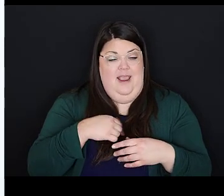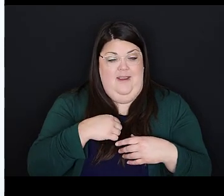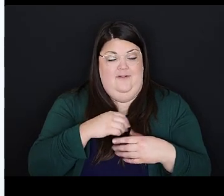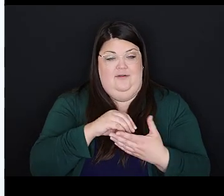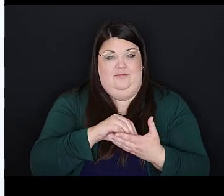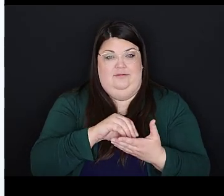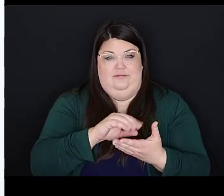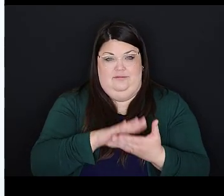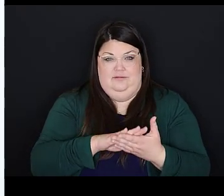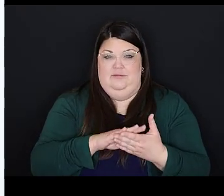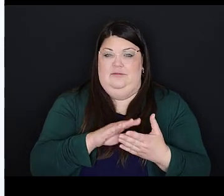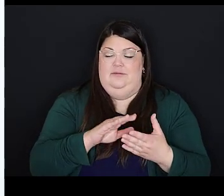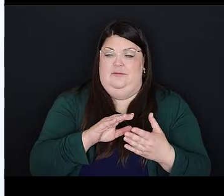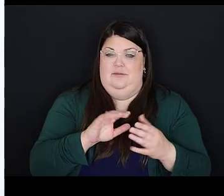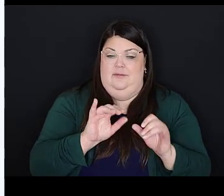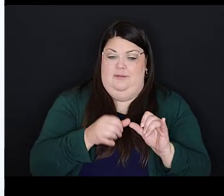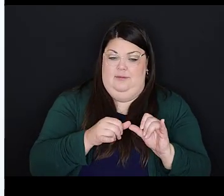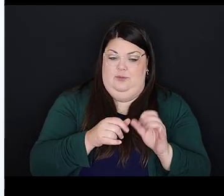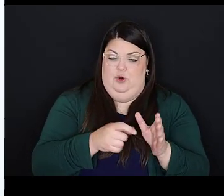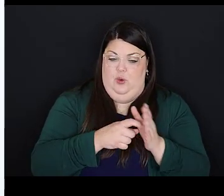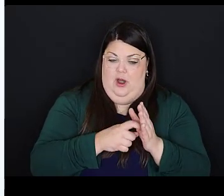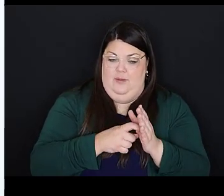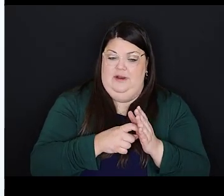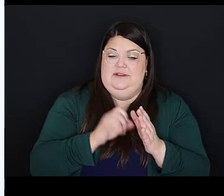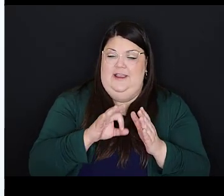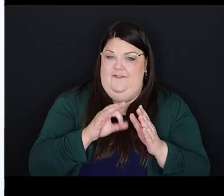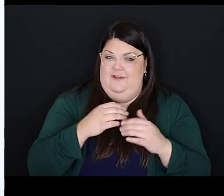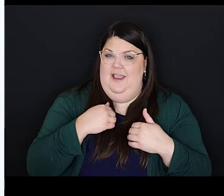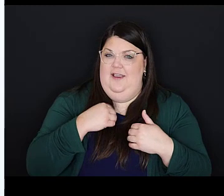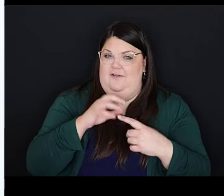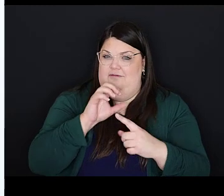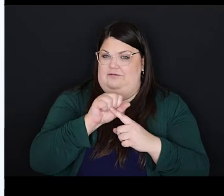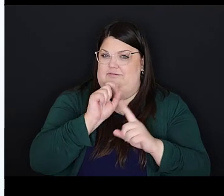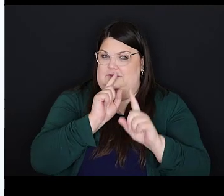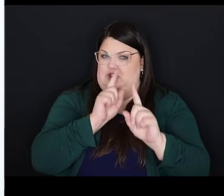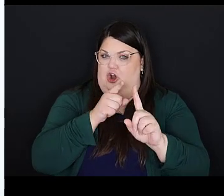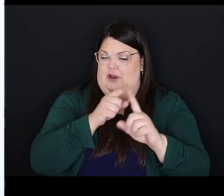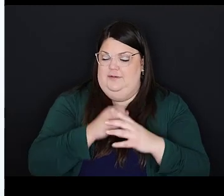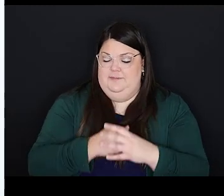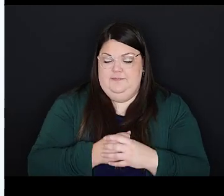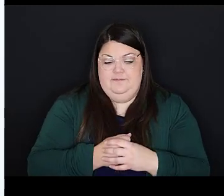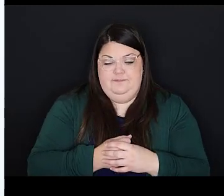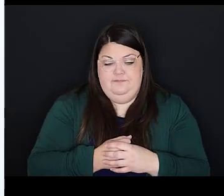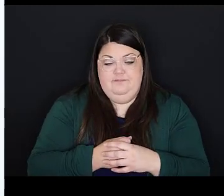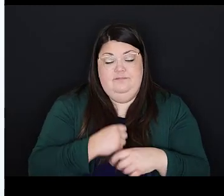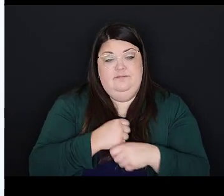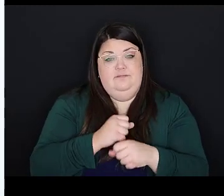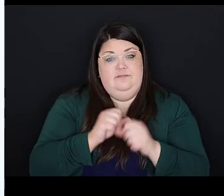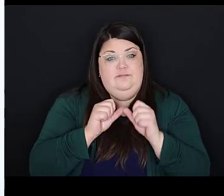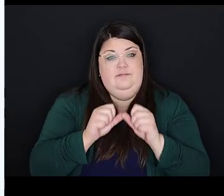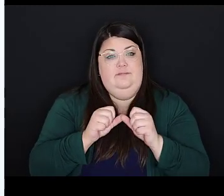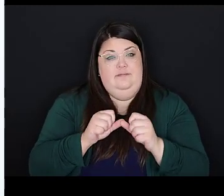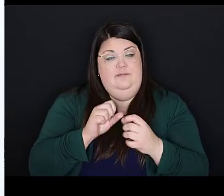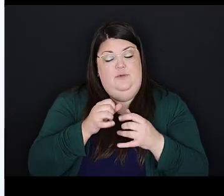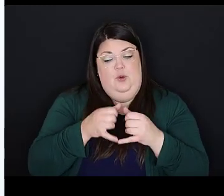targets in the grantee’s approved application. In making a continuation award, the Secretary